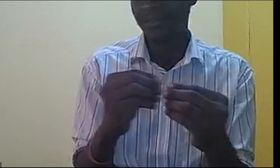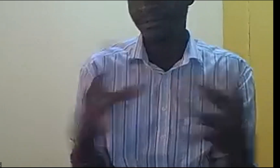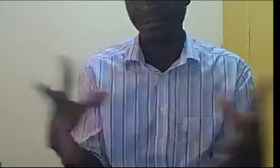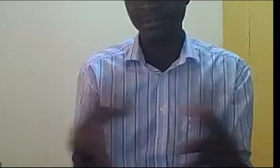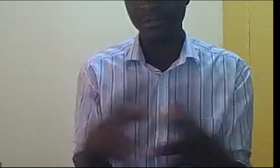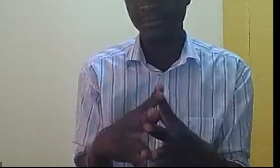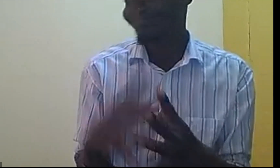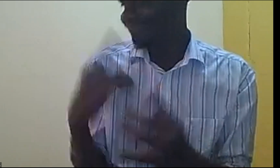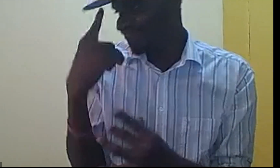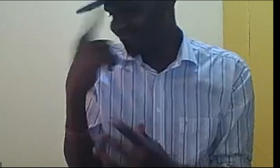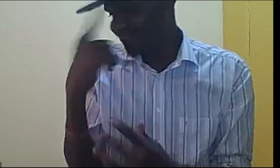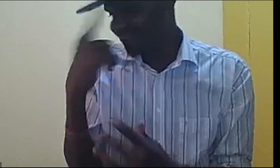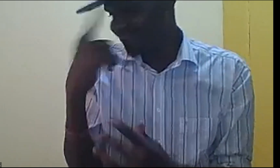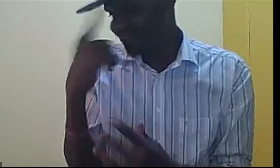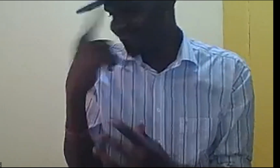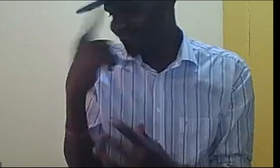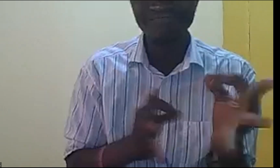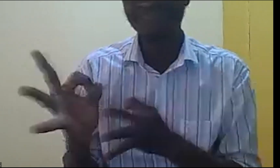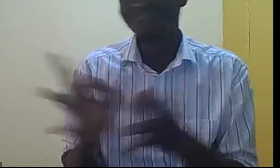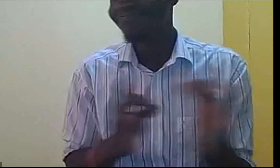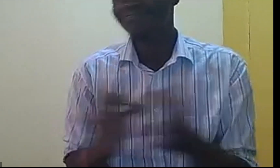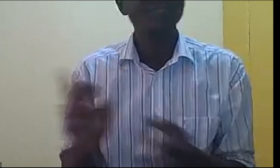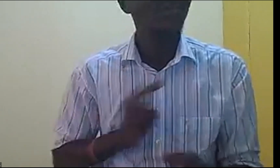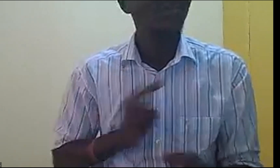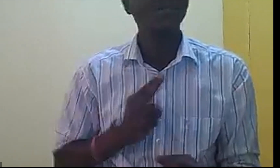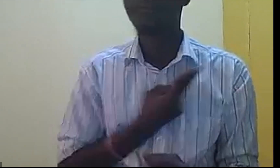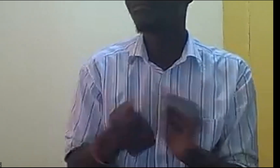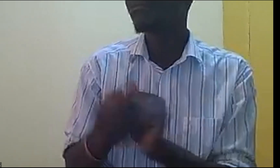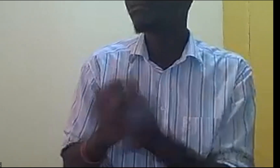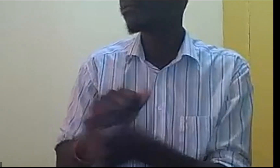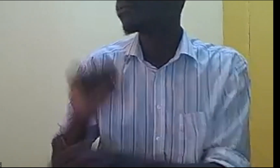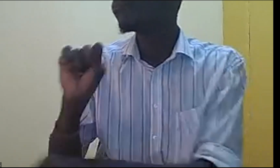At!